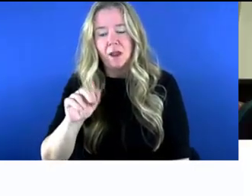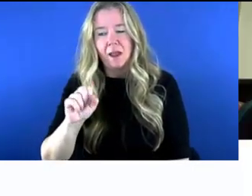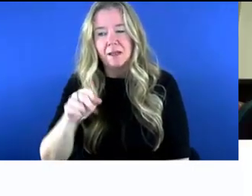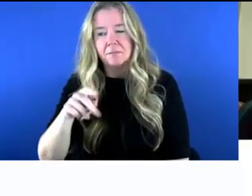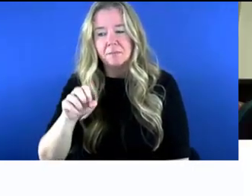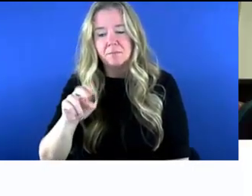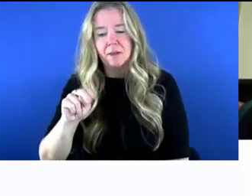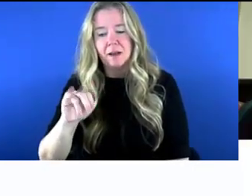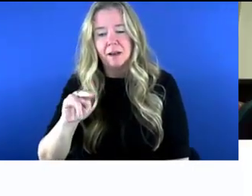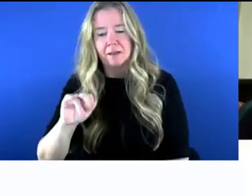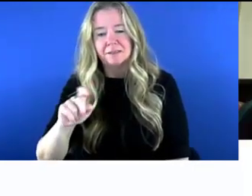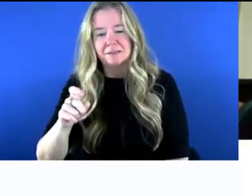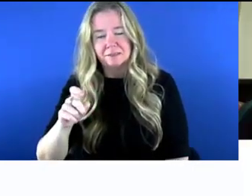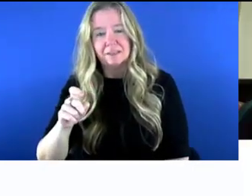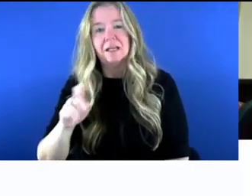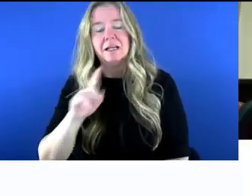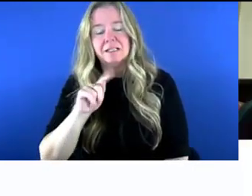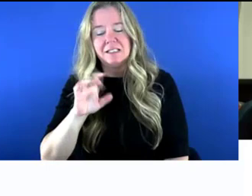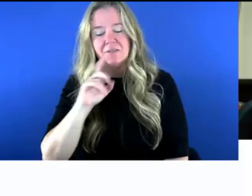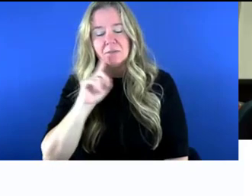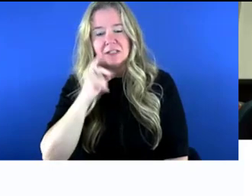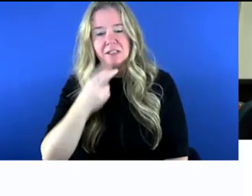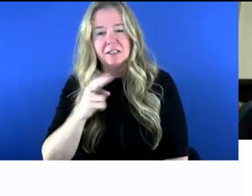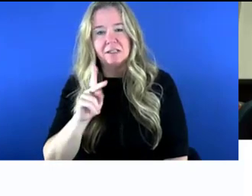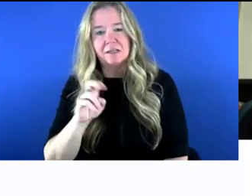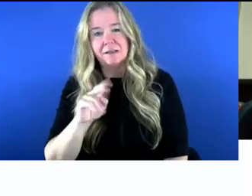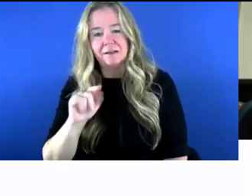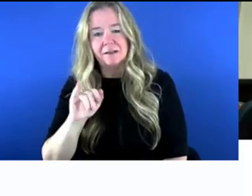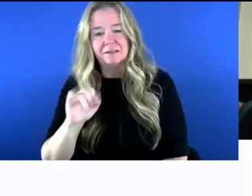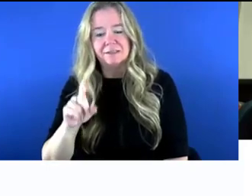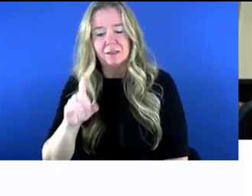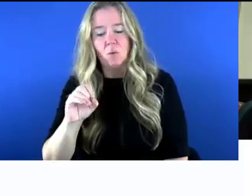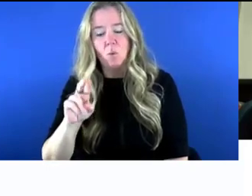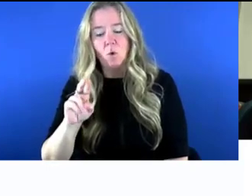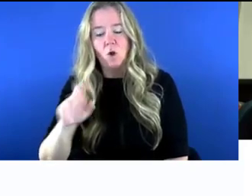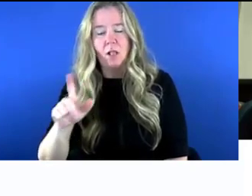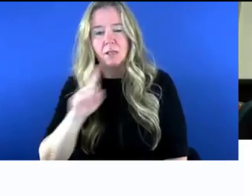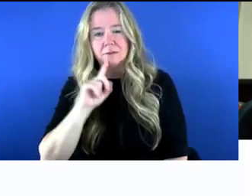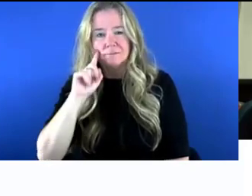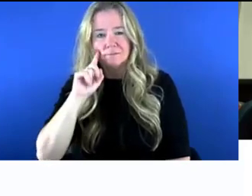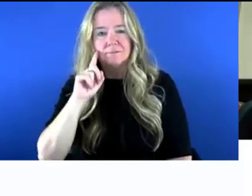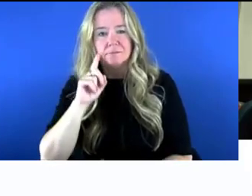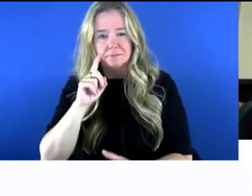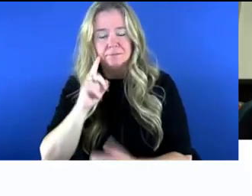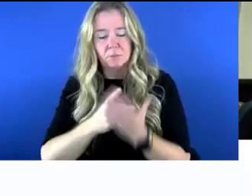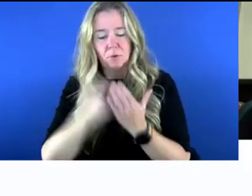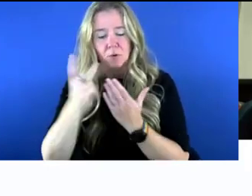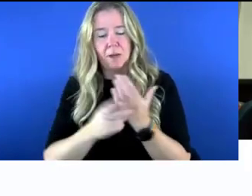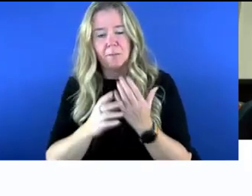for the deaf and hard of hearing from the Kent ISD Oral Deaf program. This is my 21st year